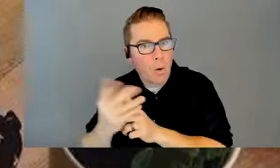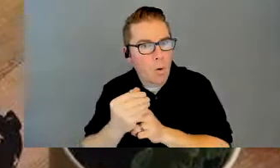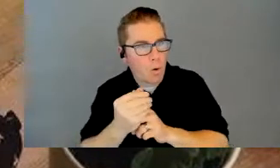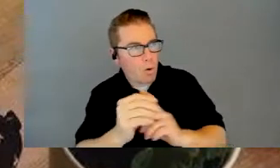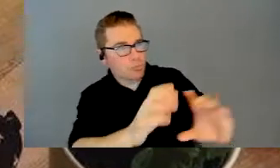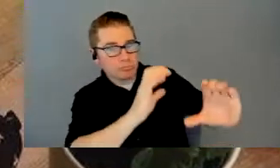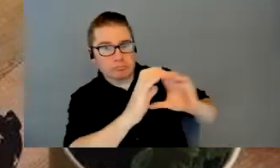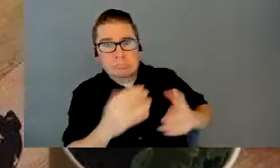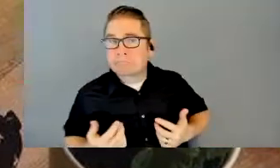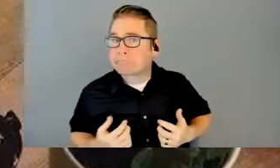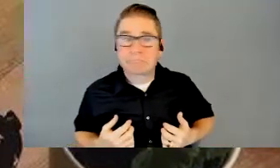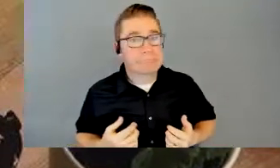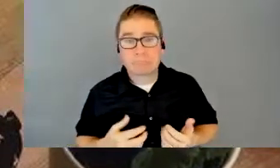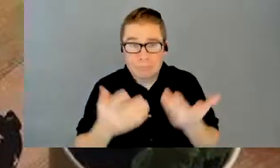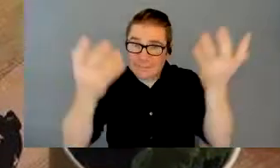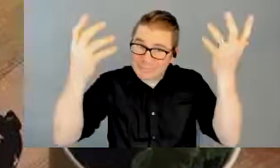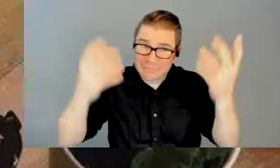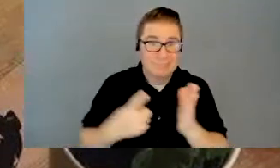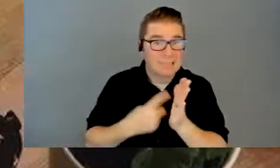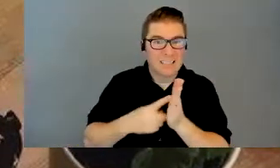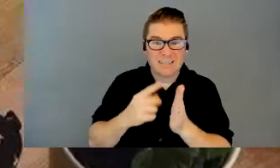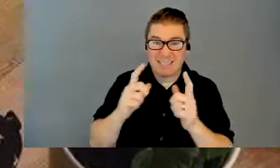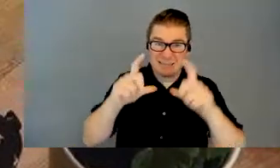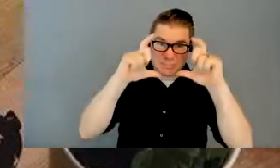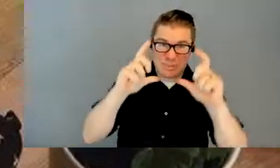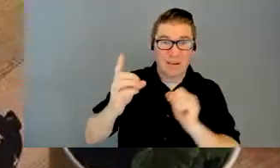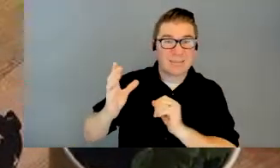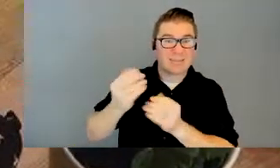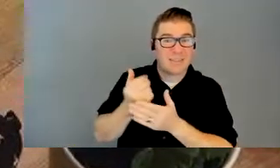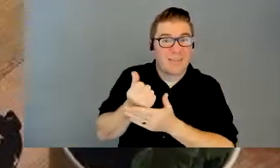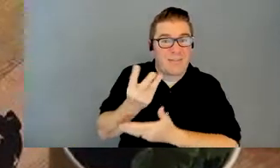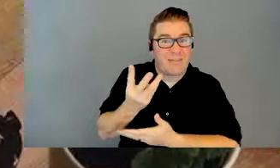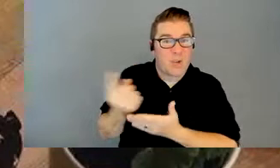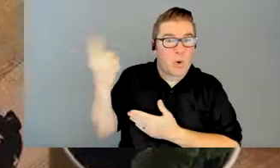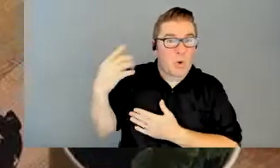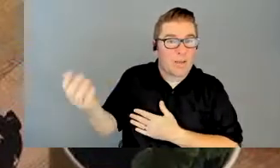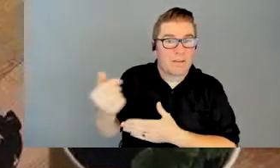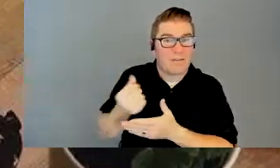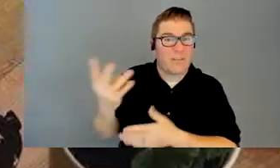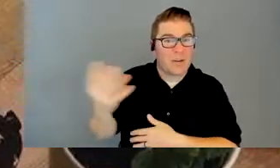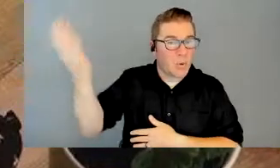I was talking to a student a few weeks ago, and she was completely lost. And I said, Well, why don't you ask the instructor?